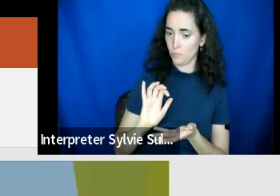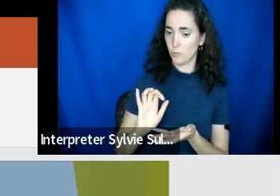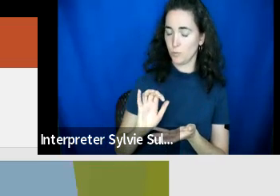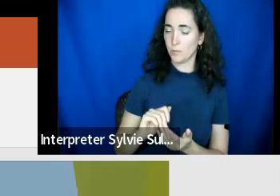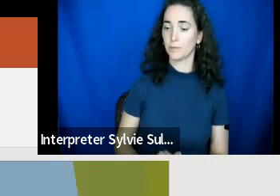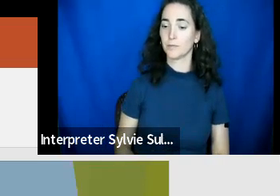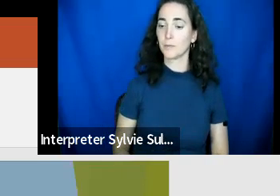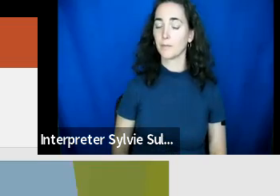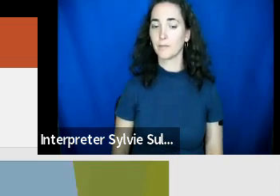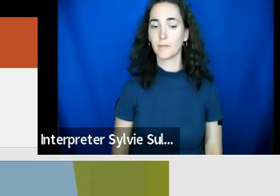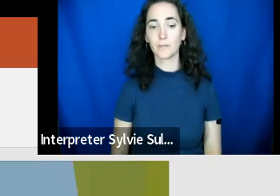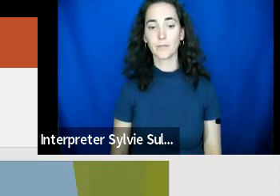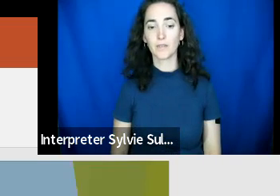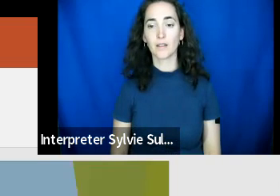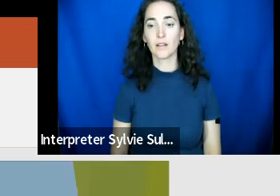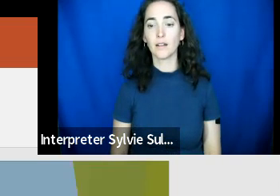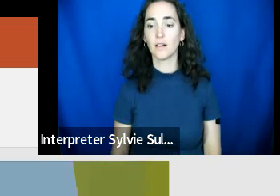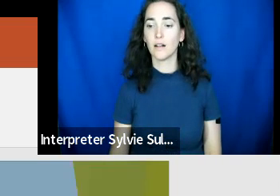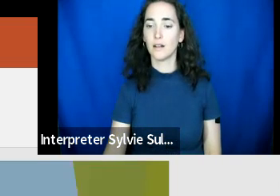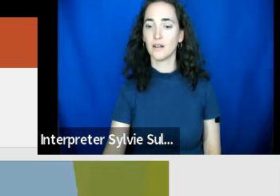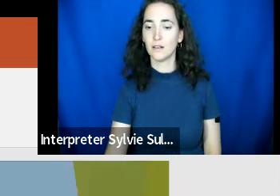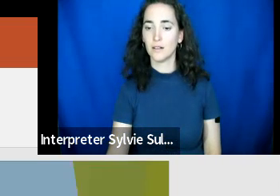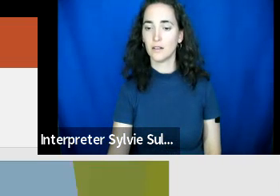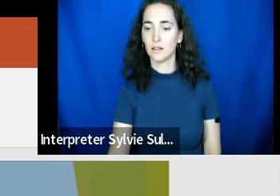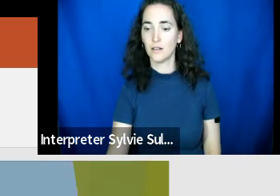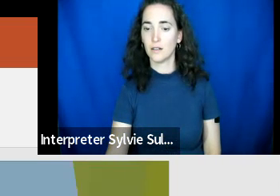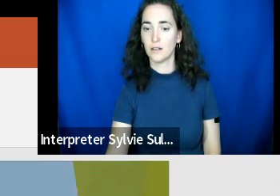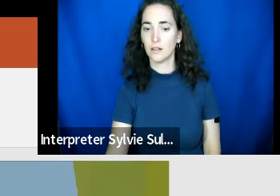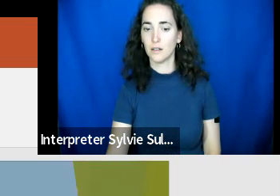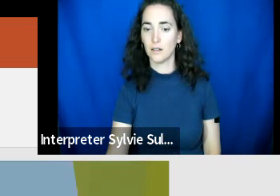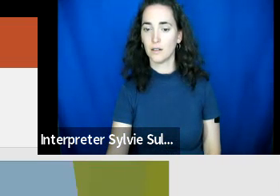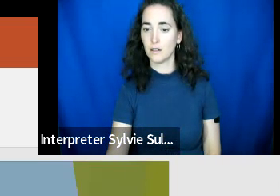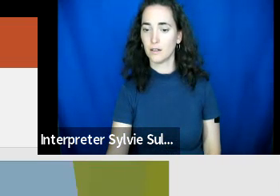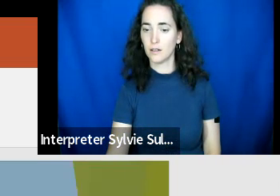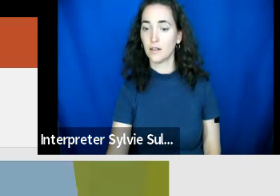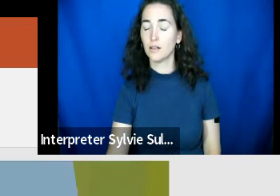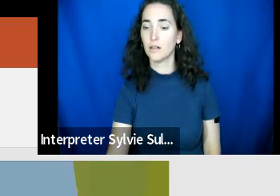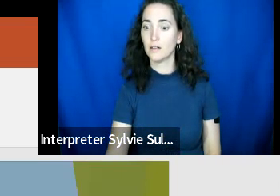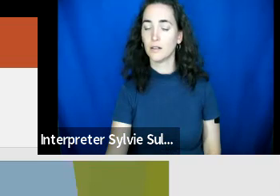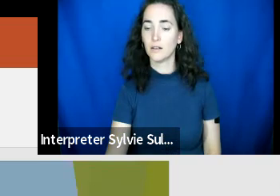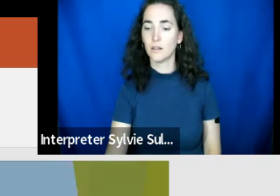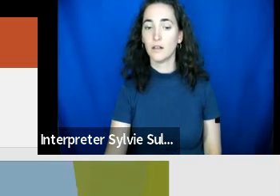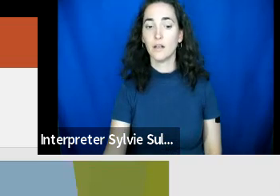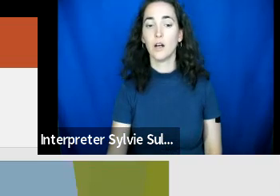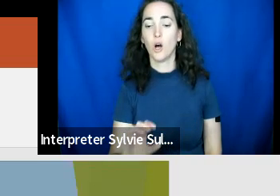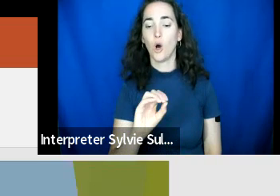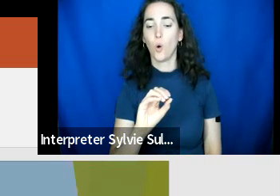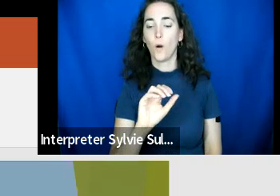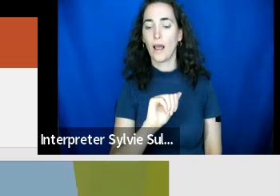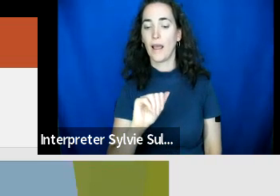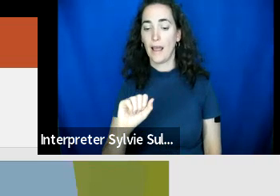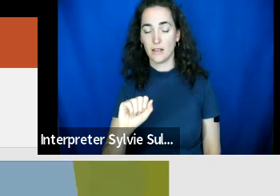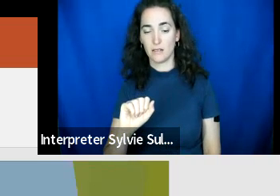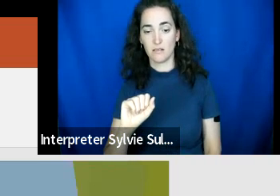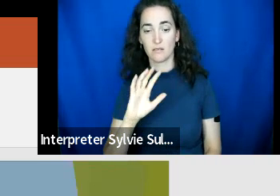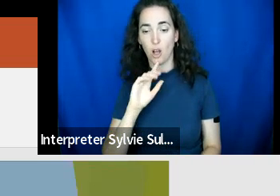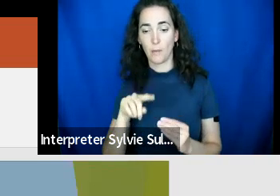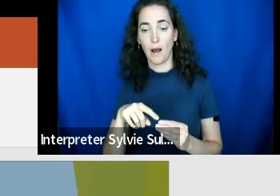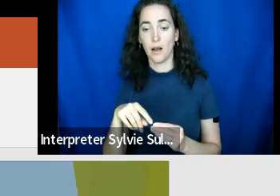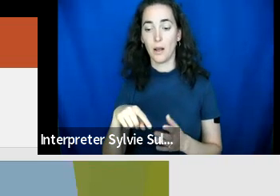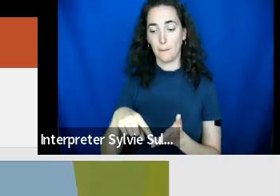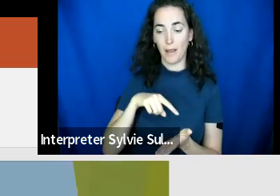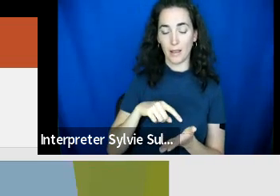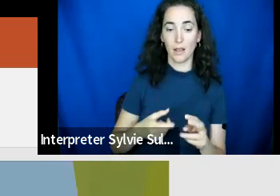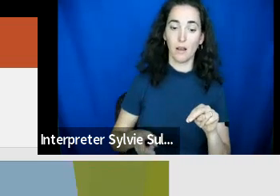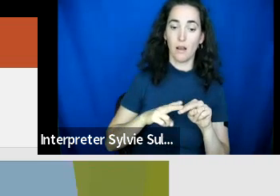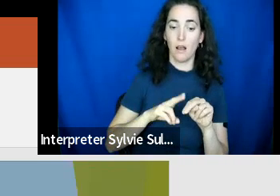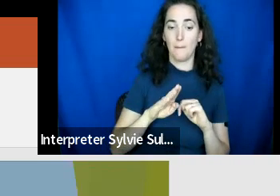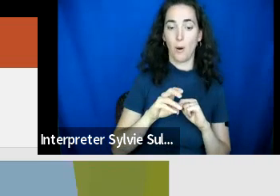The the bonus payments that the that o aas talked about, and then the temporary rate increase again.